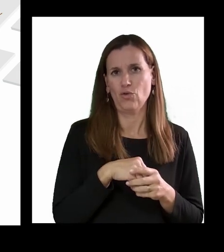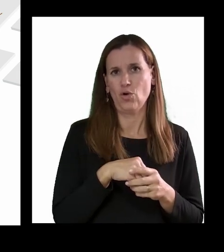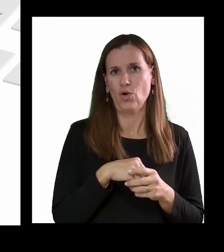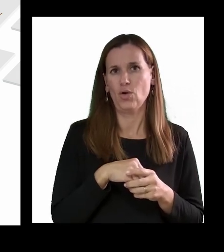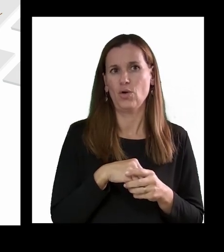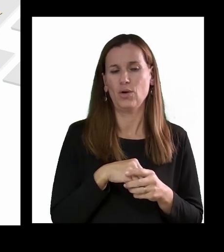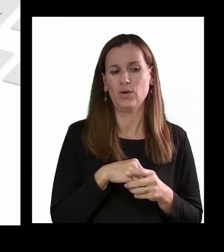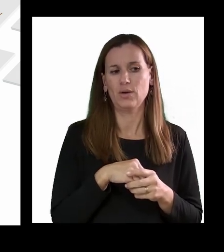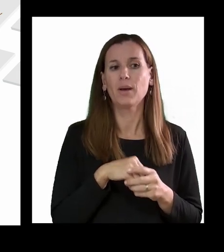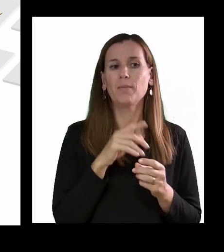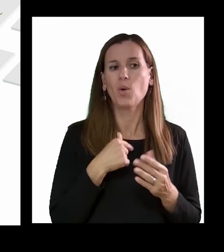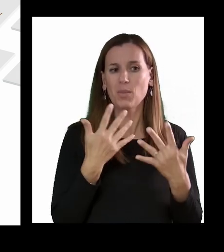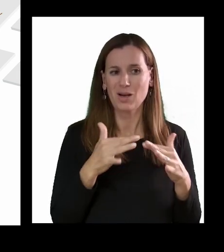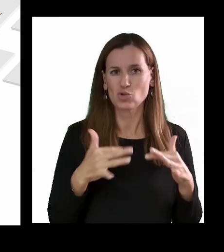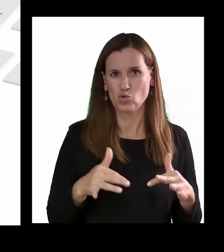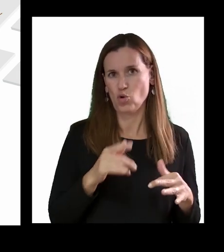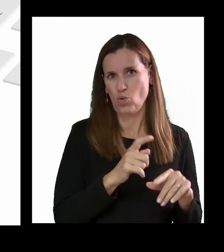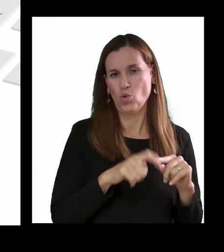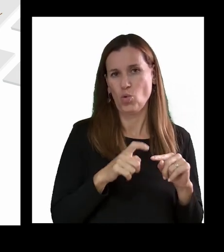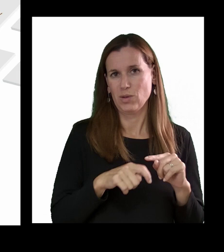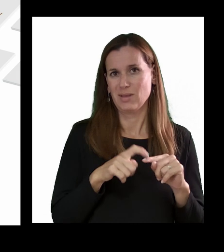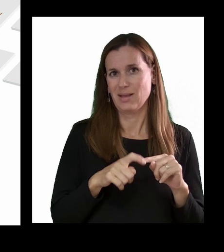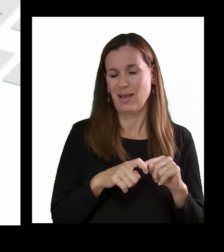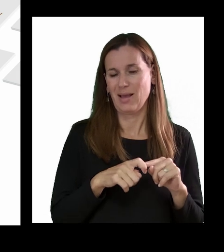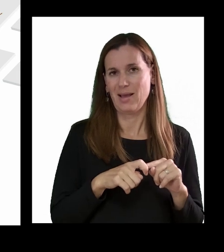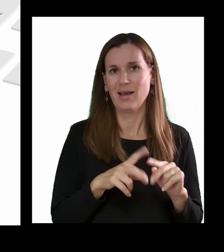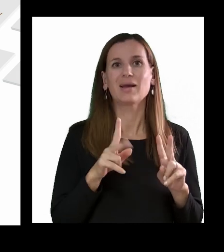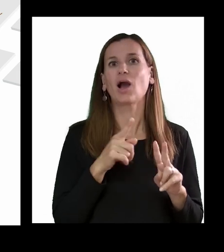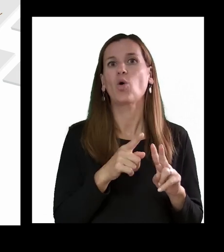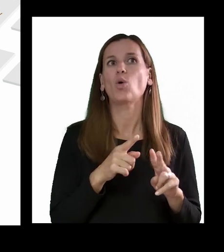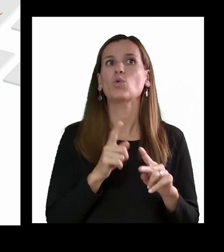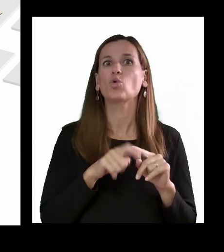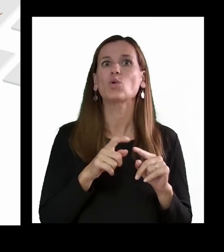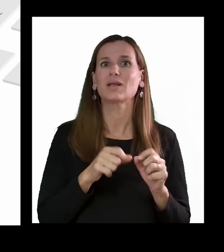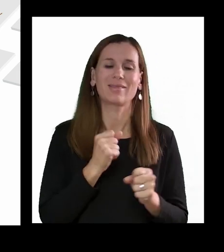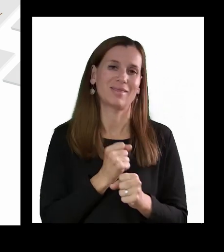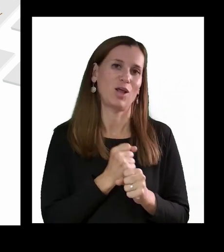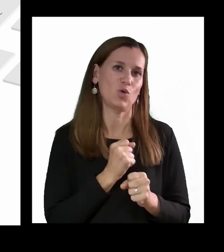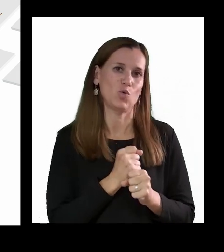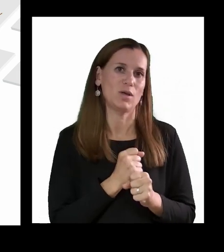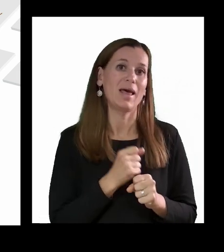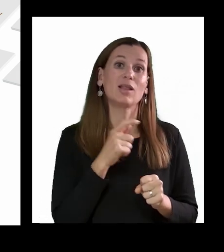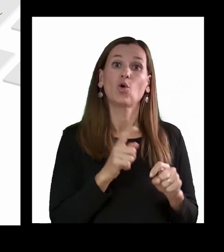I will explain you the tool, how the tool works. So the tool itself, it's game.